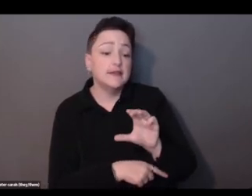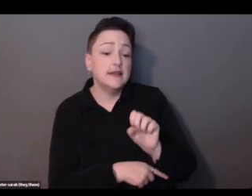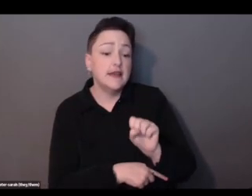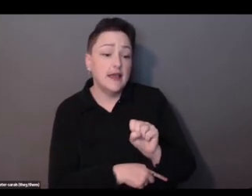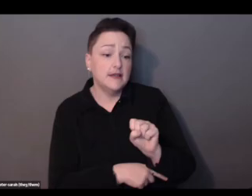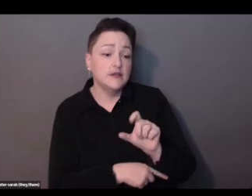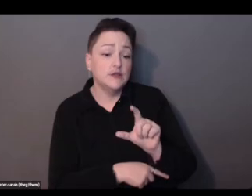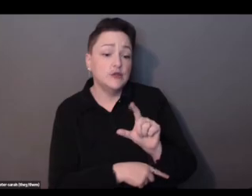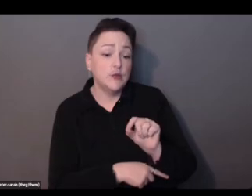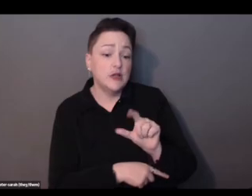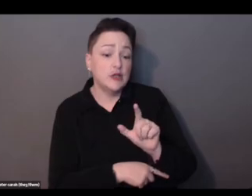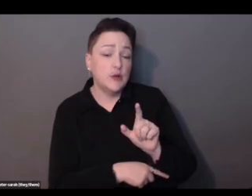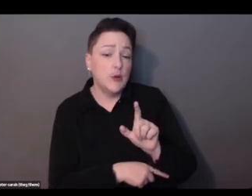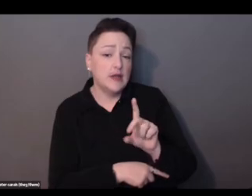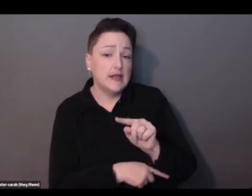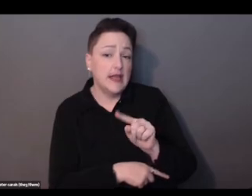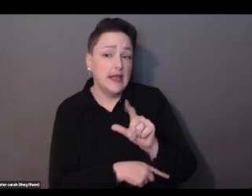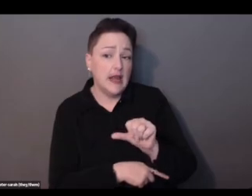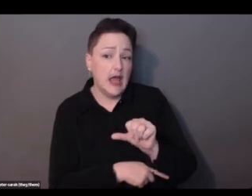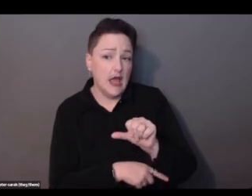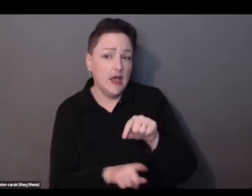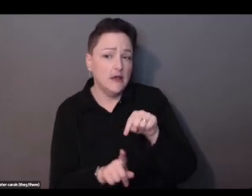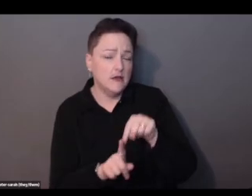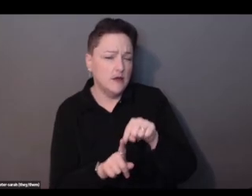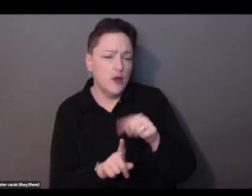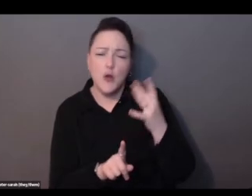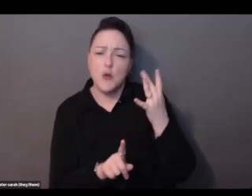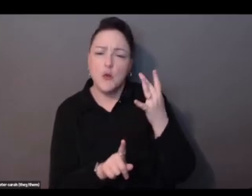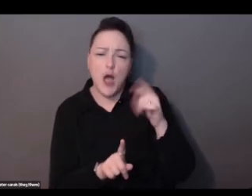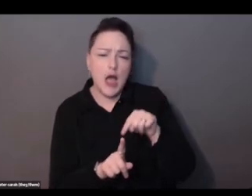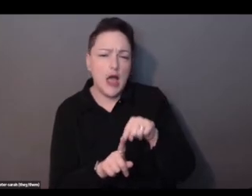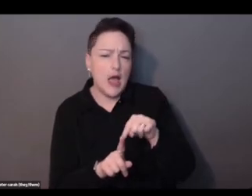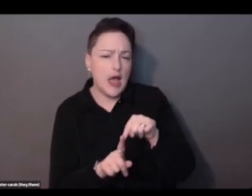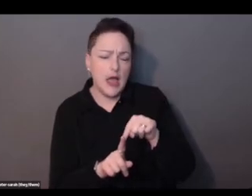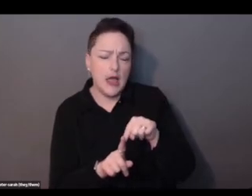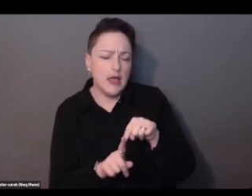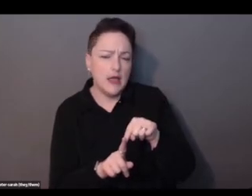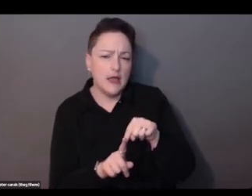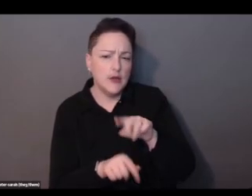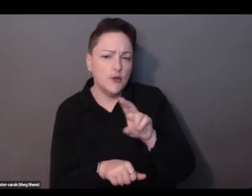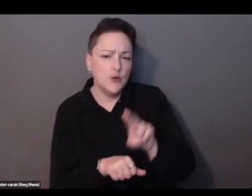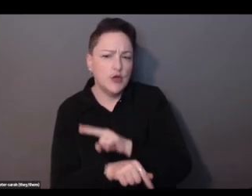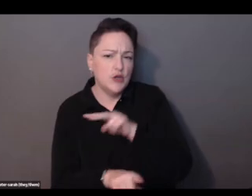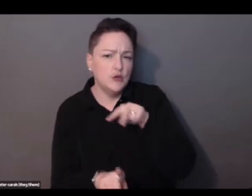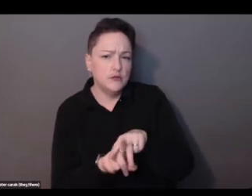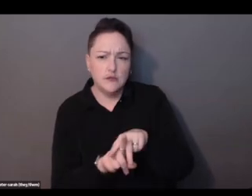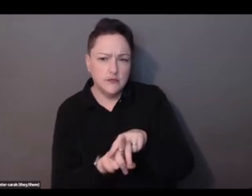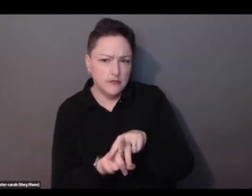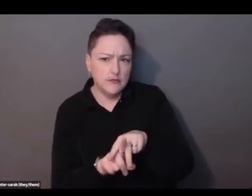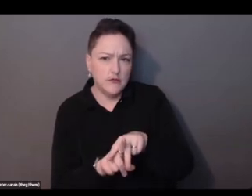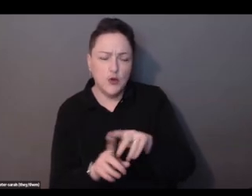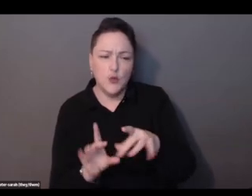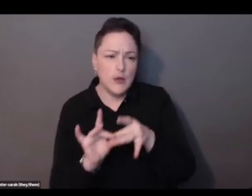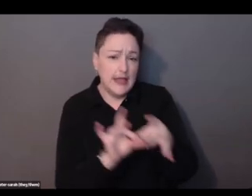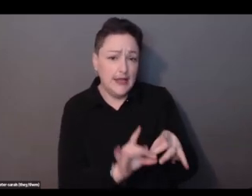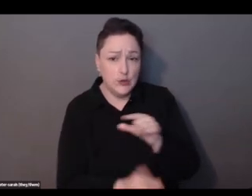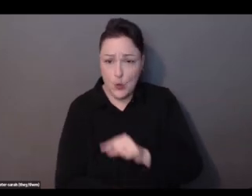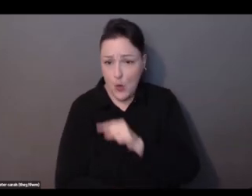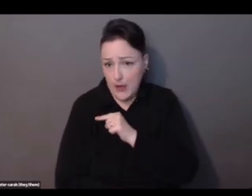I'm hoping you could speak to the reasoning behind that determination and how it relates to quality. Absolutely. Thank you.